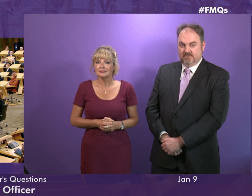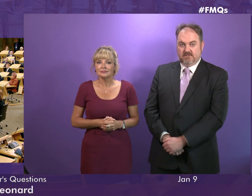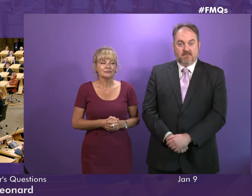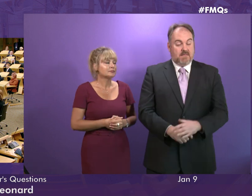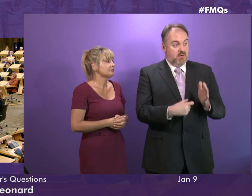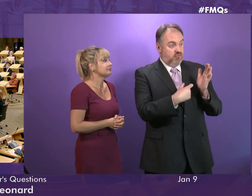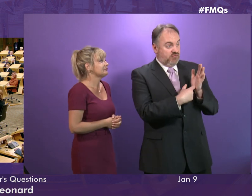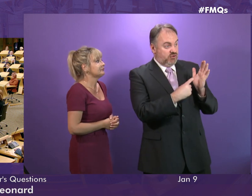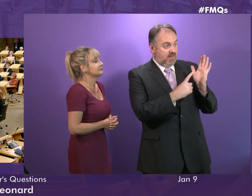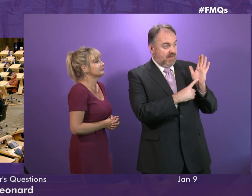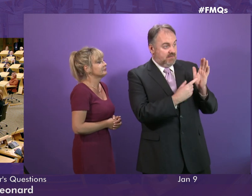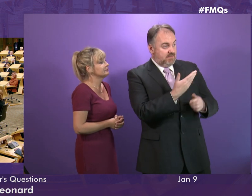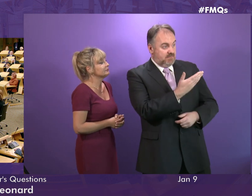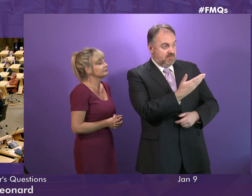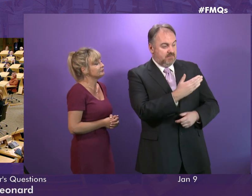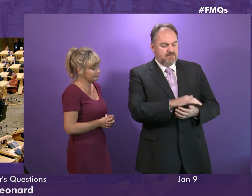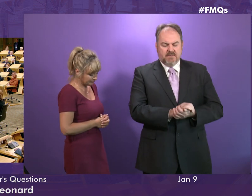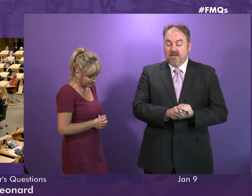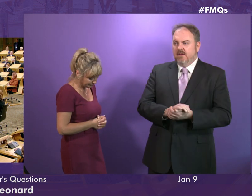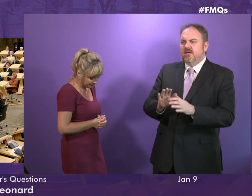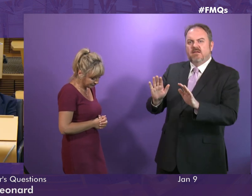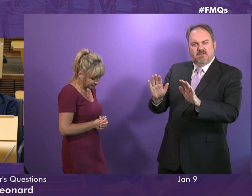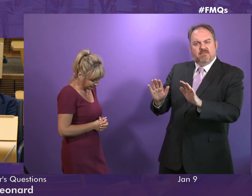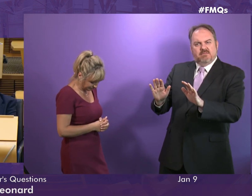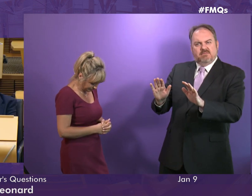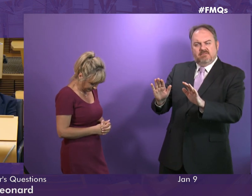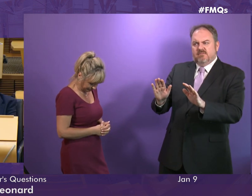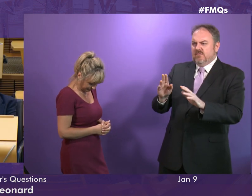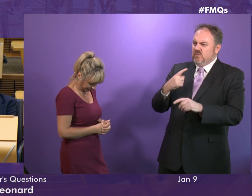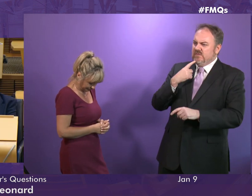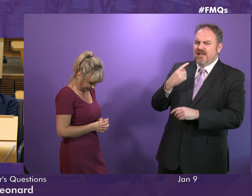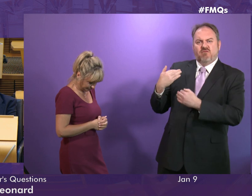Richard Leonard: Let us fix on responsibility. The Government